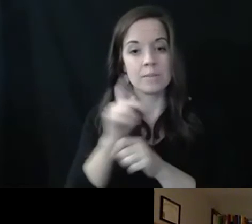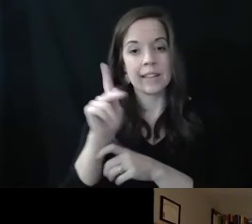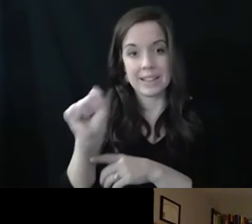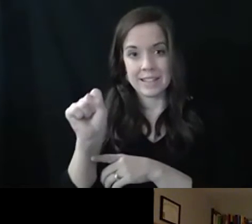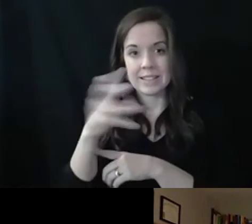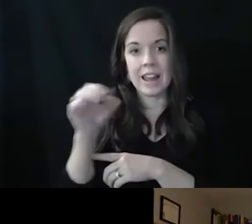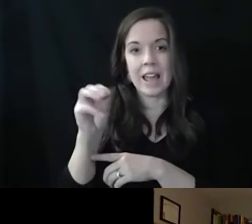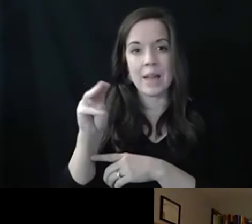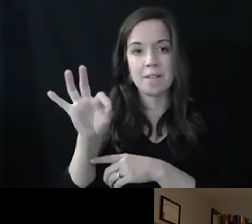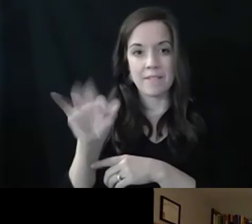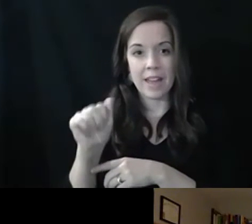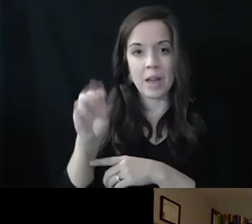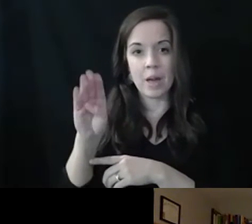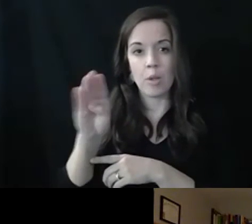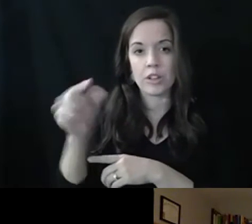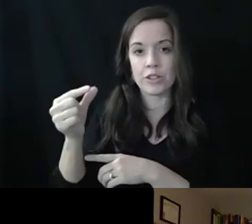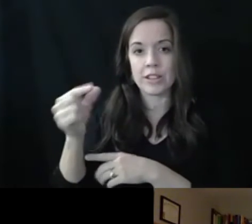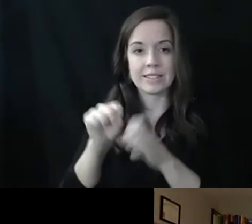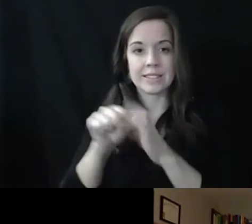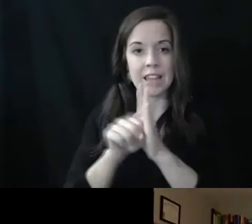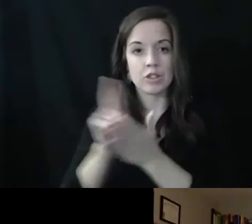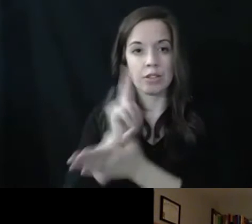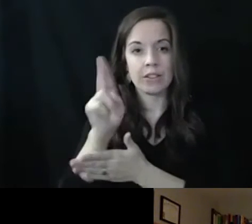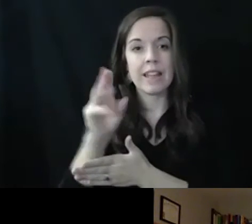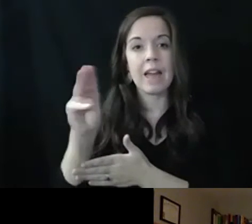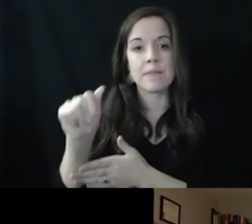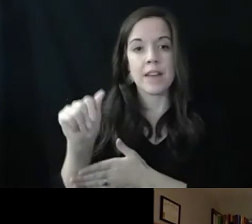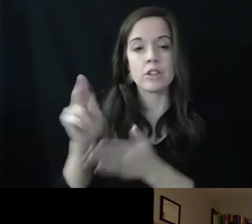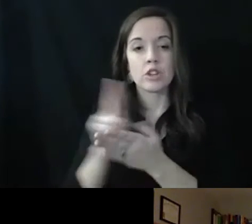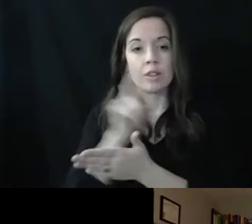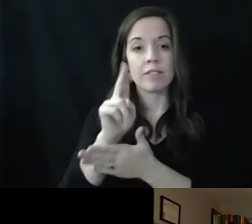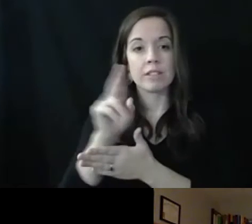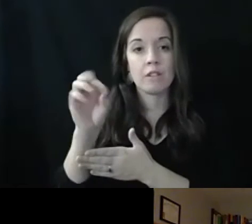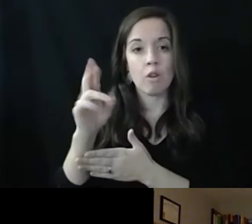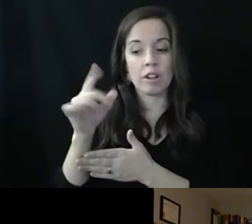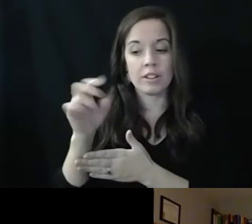Bowling Green State University, and an M.A. from the University of Oregon. She teaches at Franklin